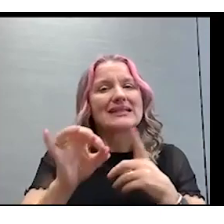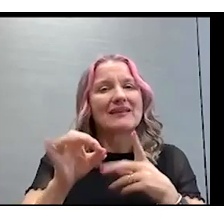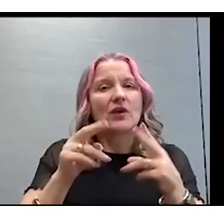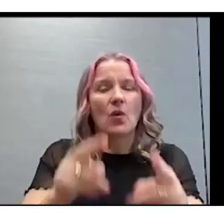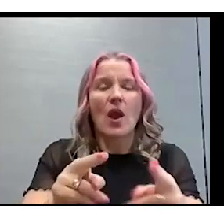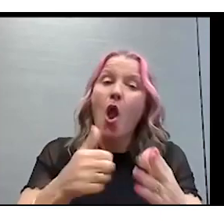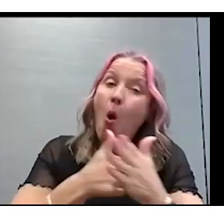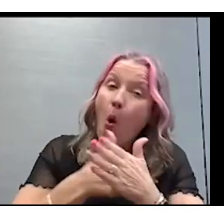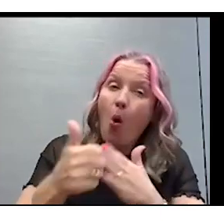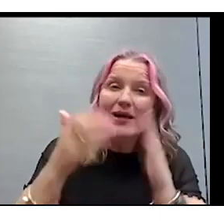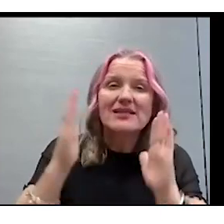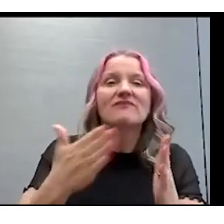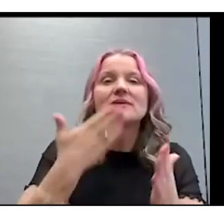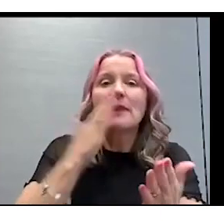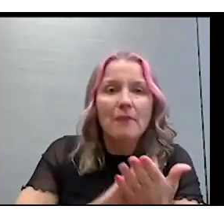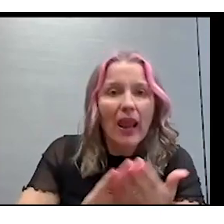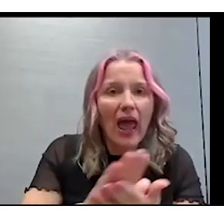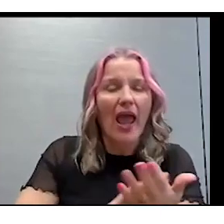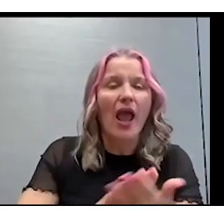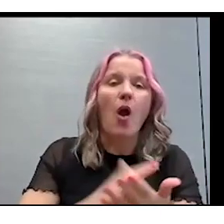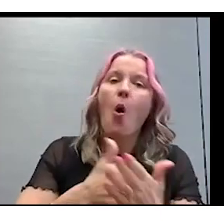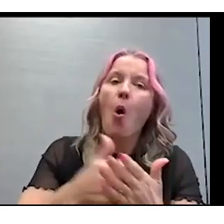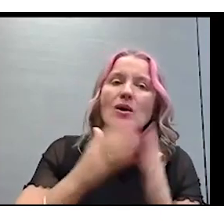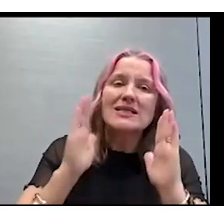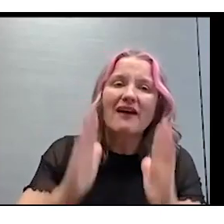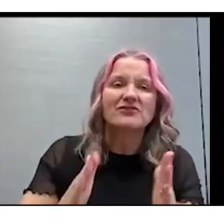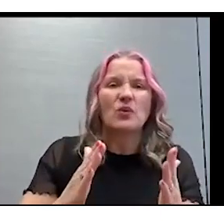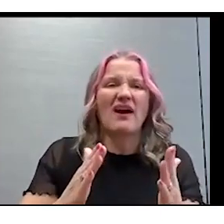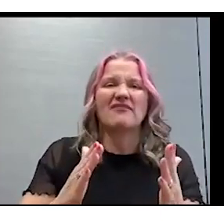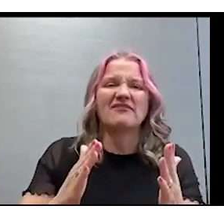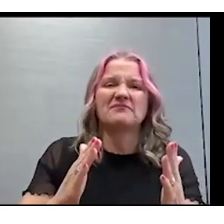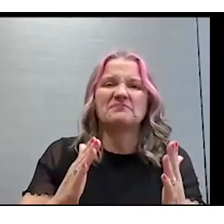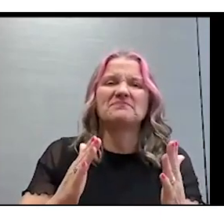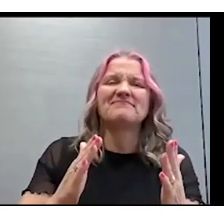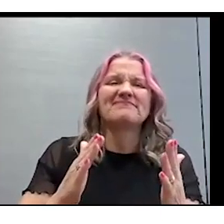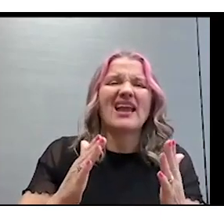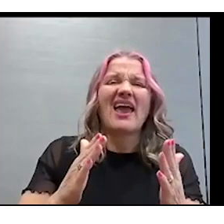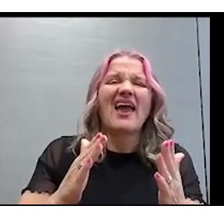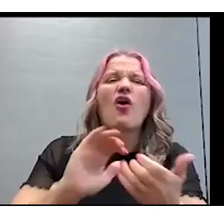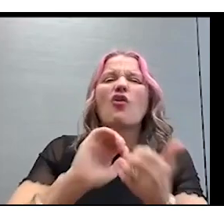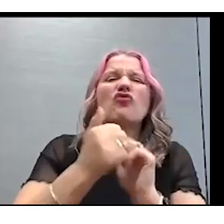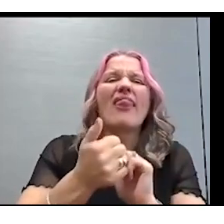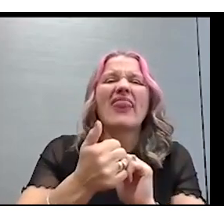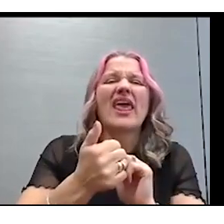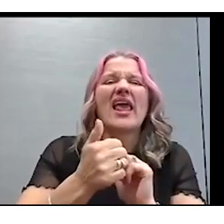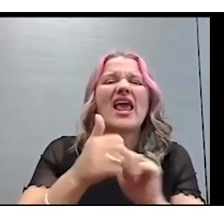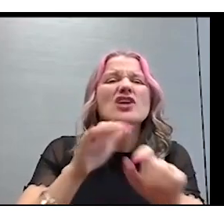always have to be polite, you always have to have a friendly joking tone, as a user, you're